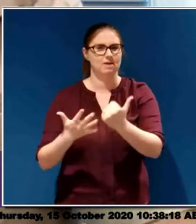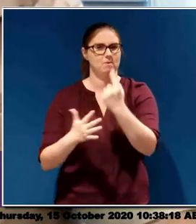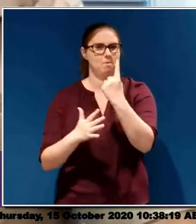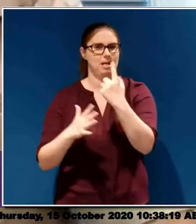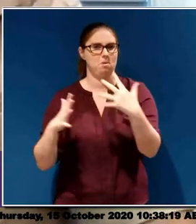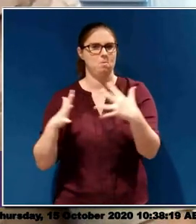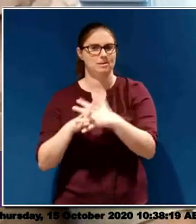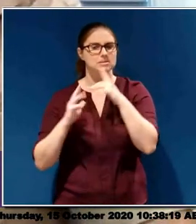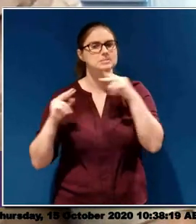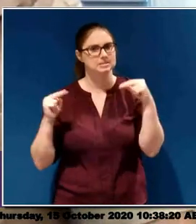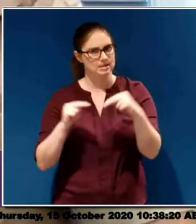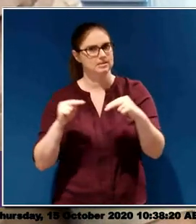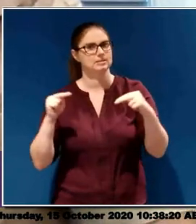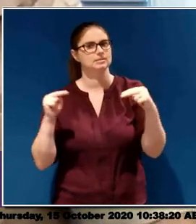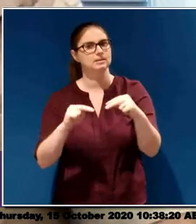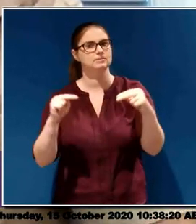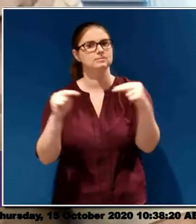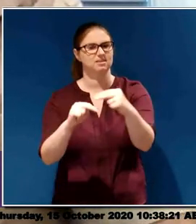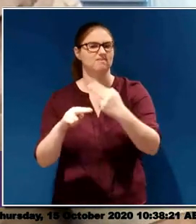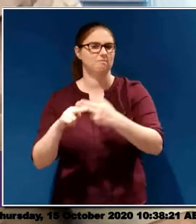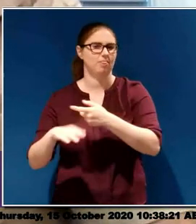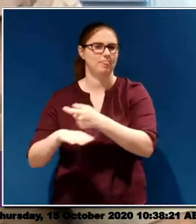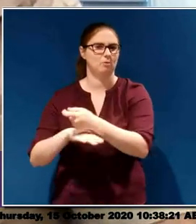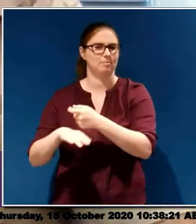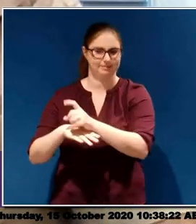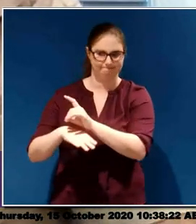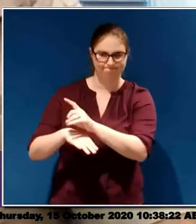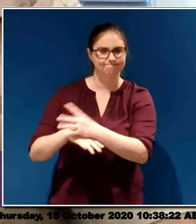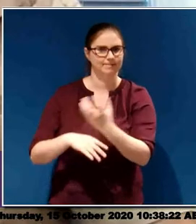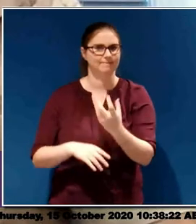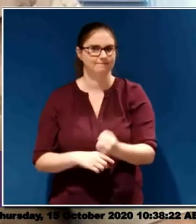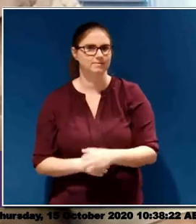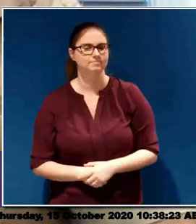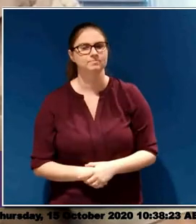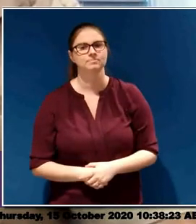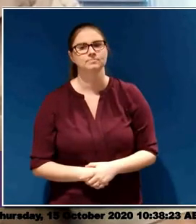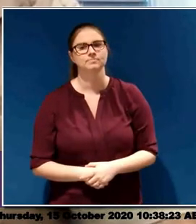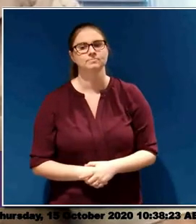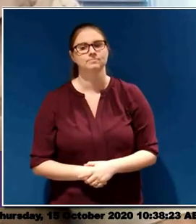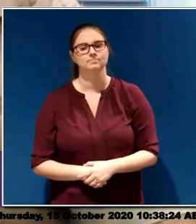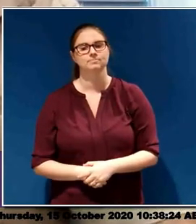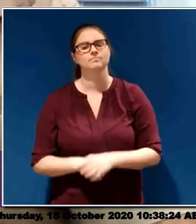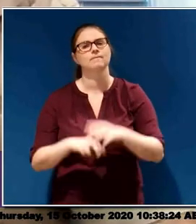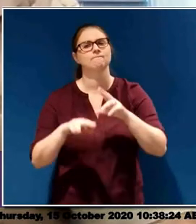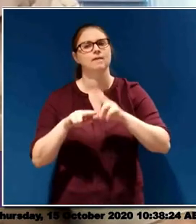And also we've got to remember that he was going through so much medication.